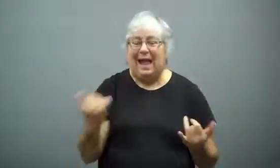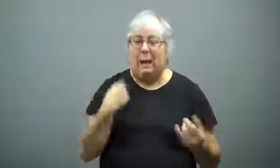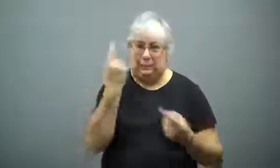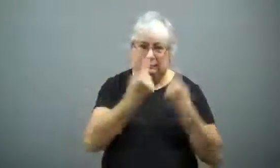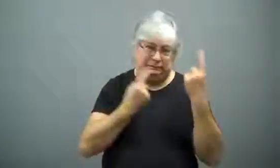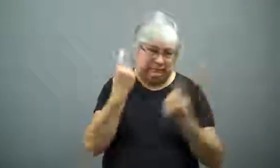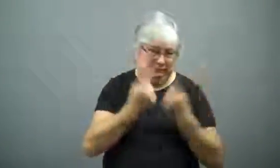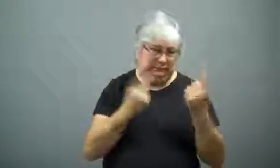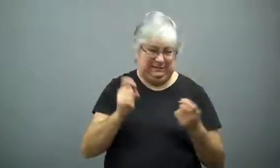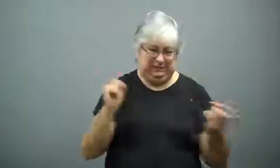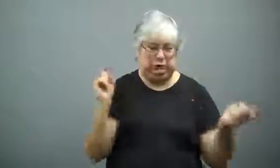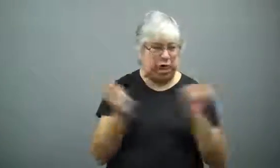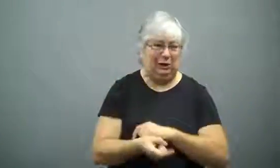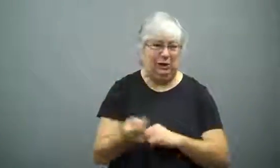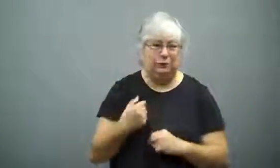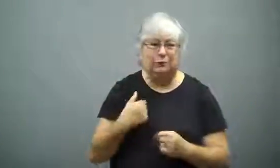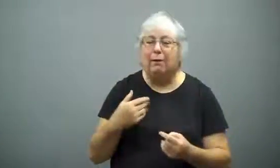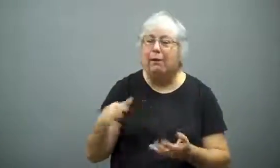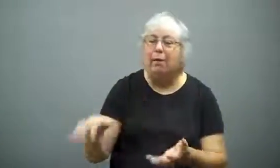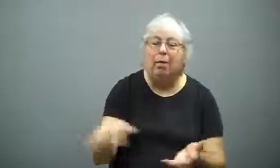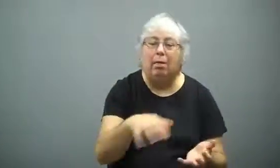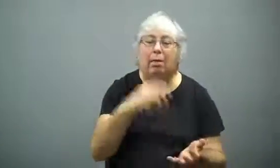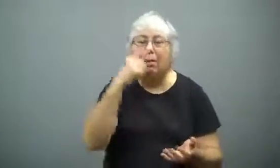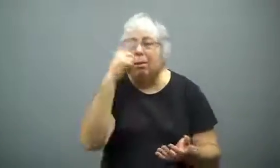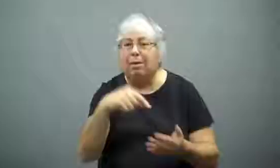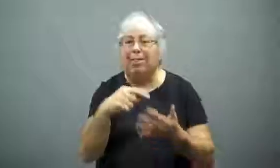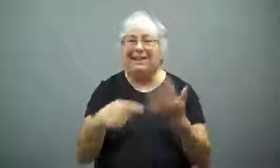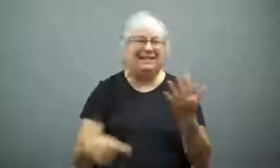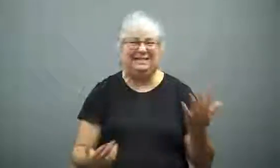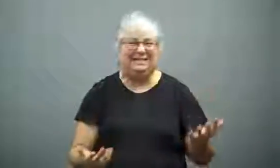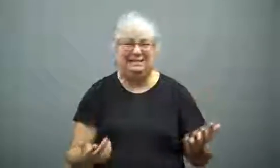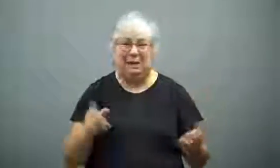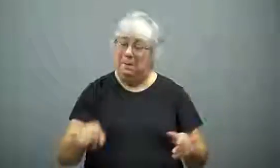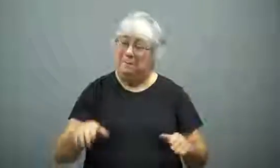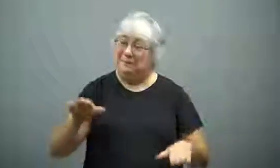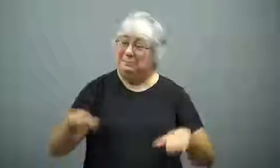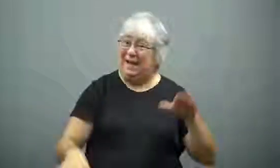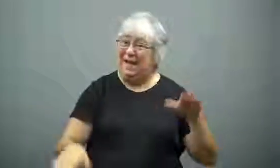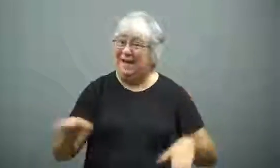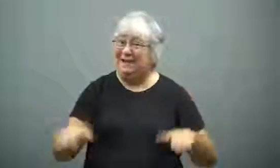He said the US had to rethink how it conducted intelligence gathering.